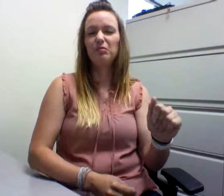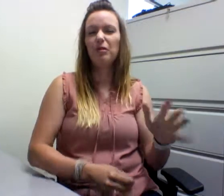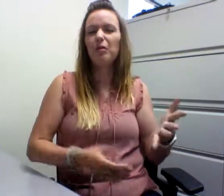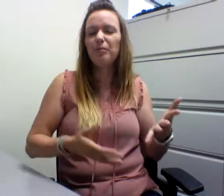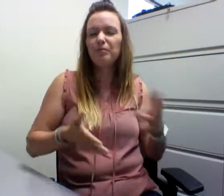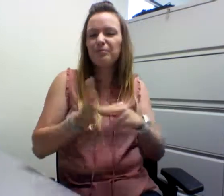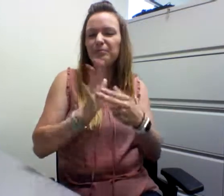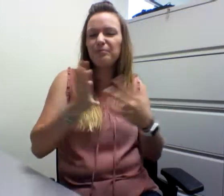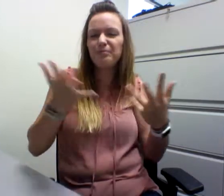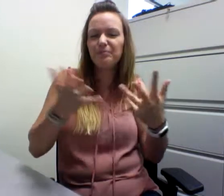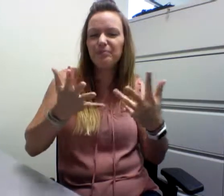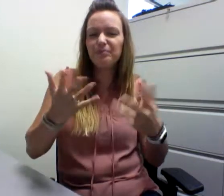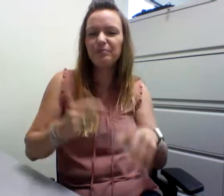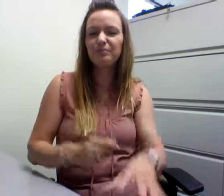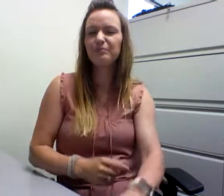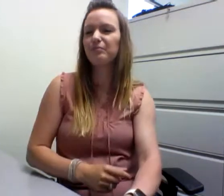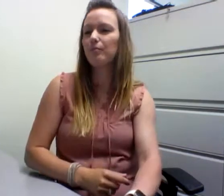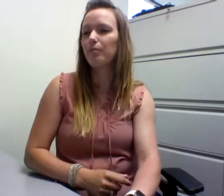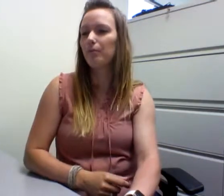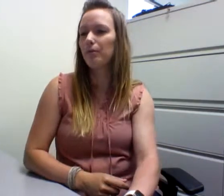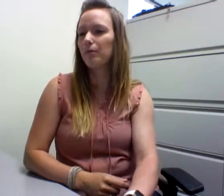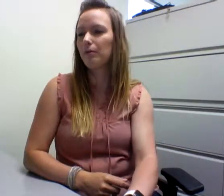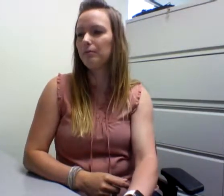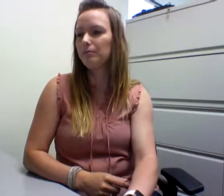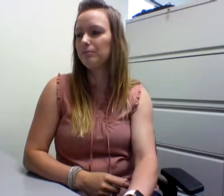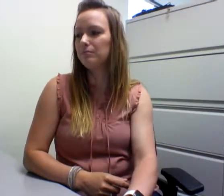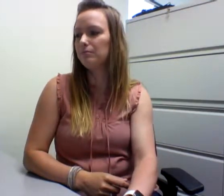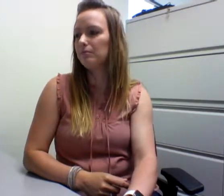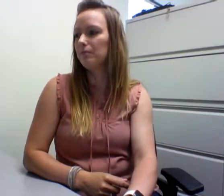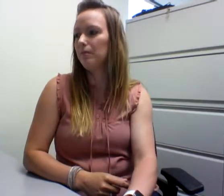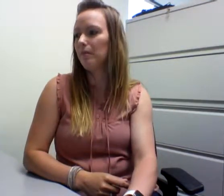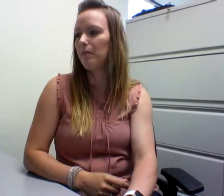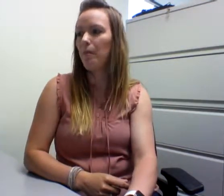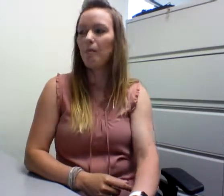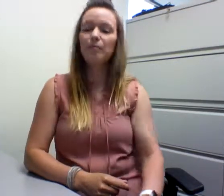what does that mean?